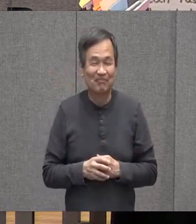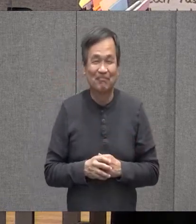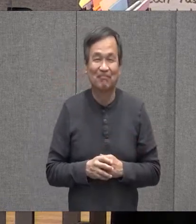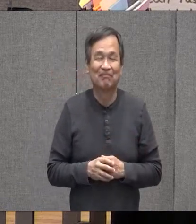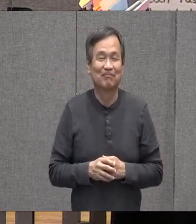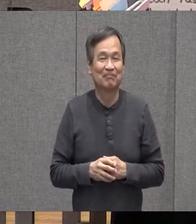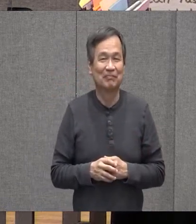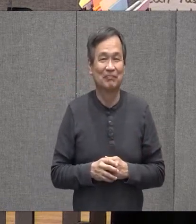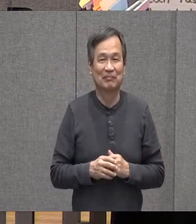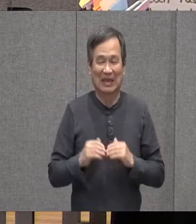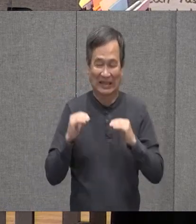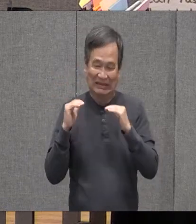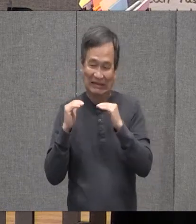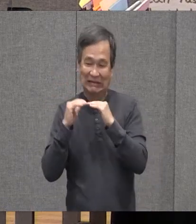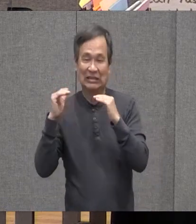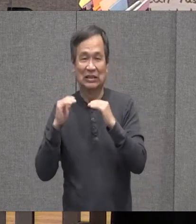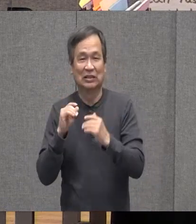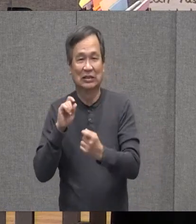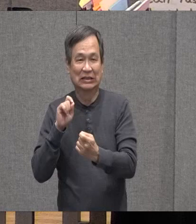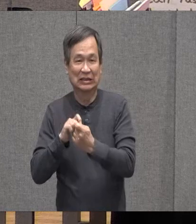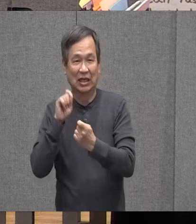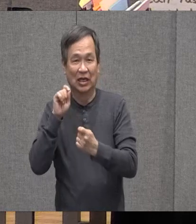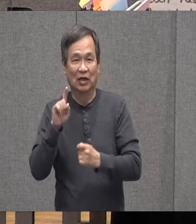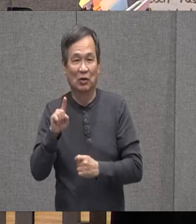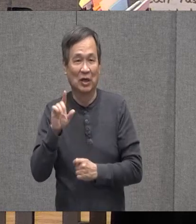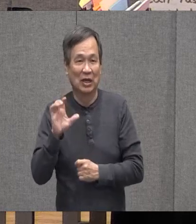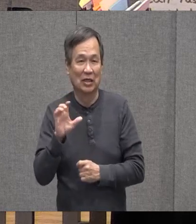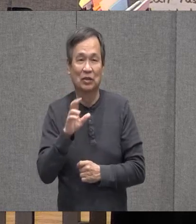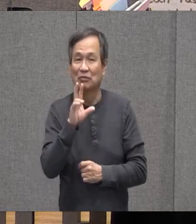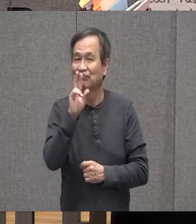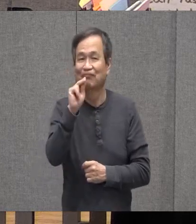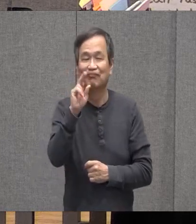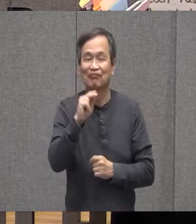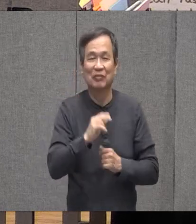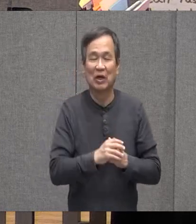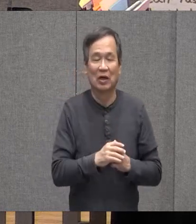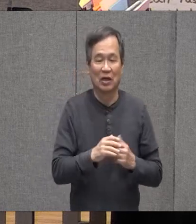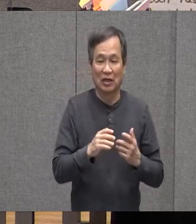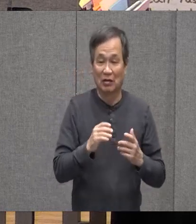is that gonna get us to exactly 100? No, it's gonna put us over 100.